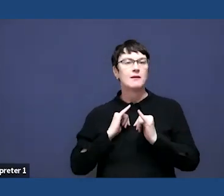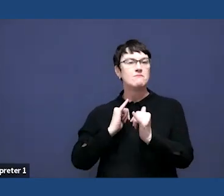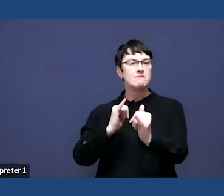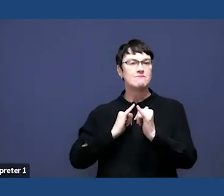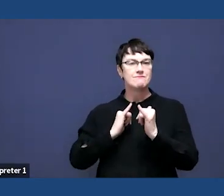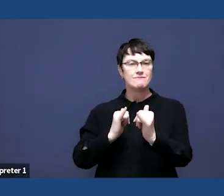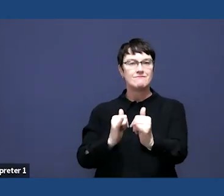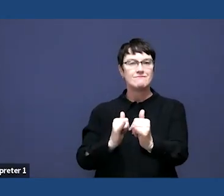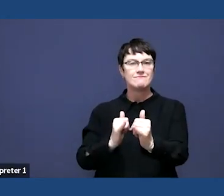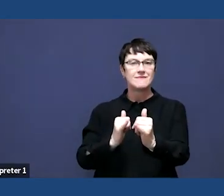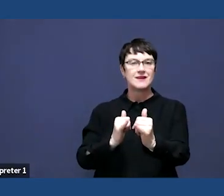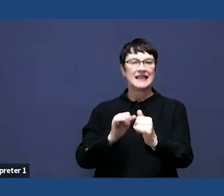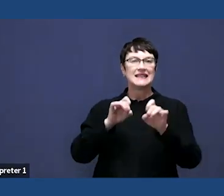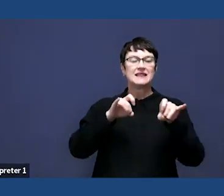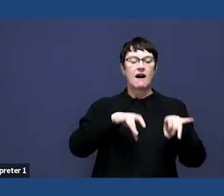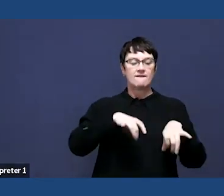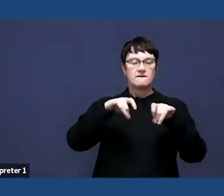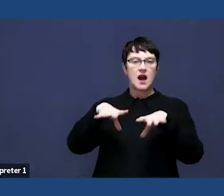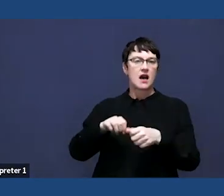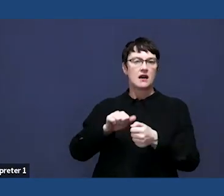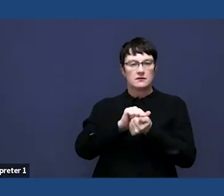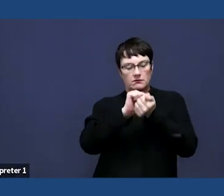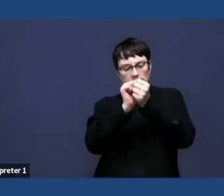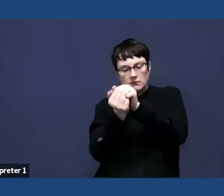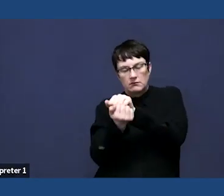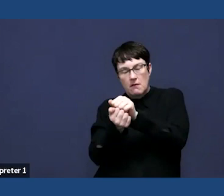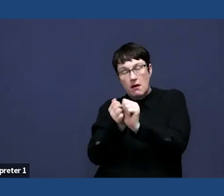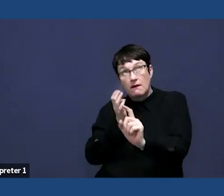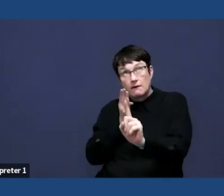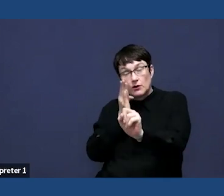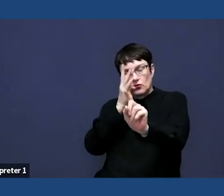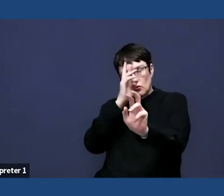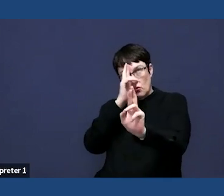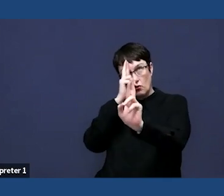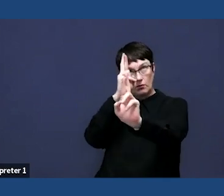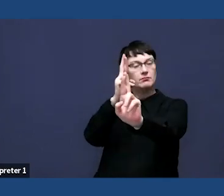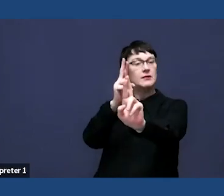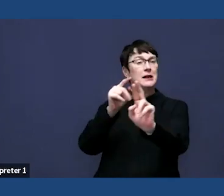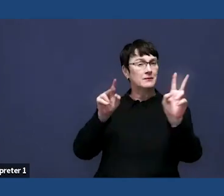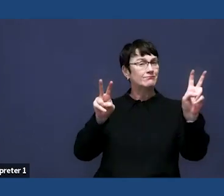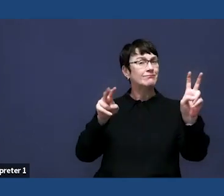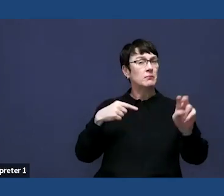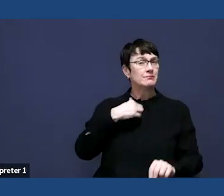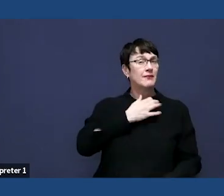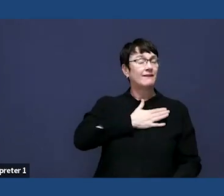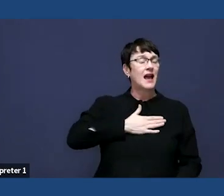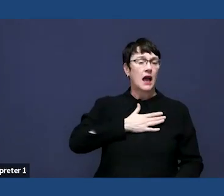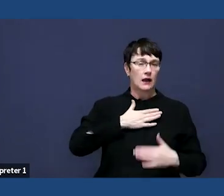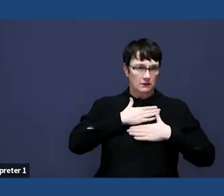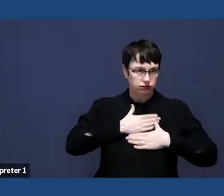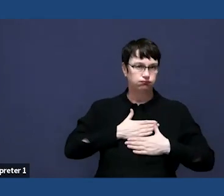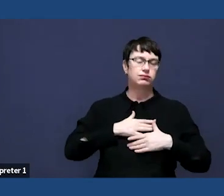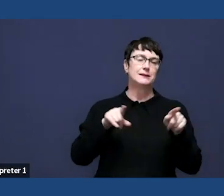That's what we hope here. Let's make that hope a reality. Thank you. Wow.